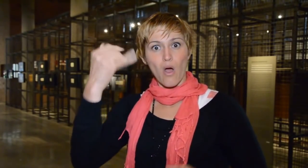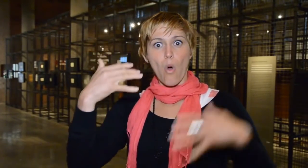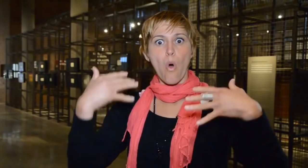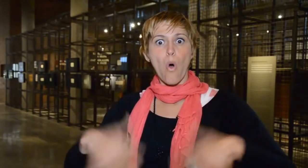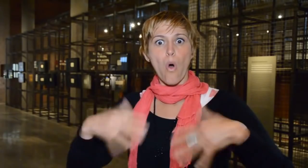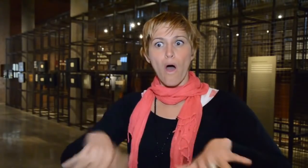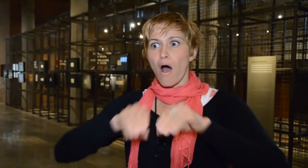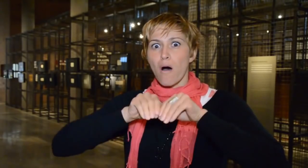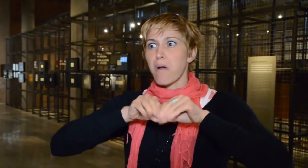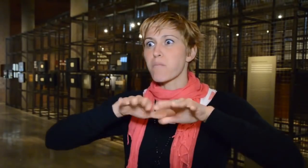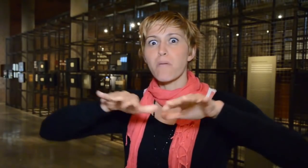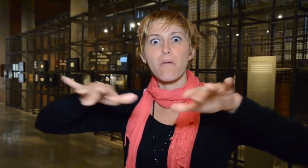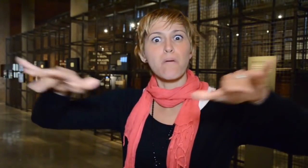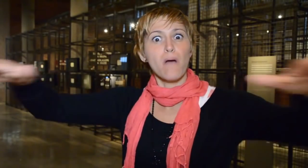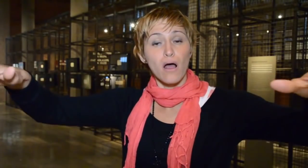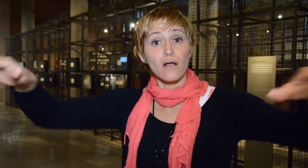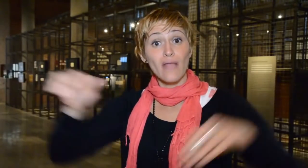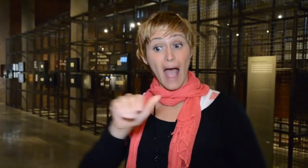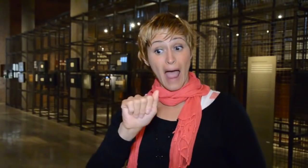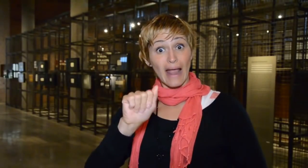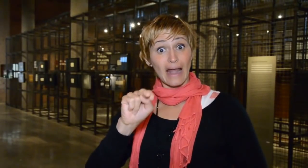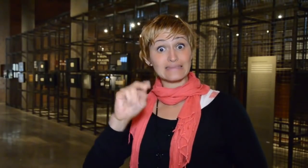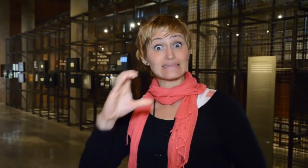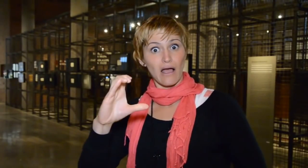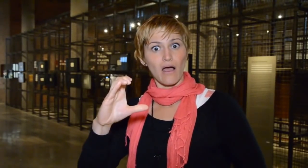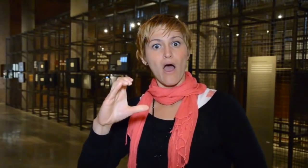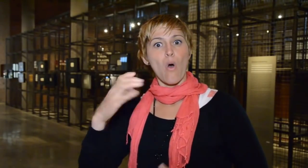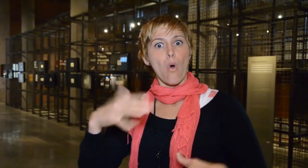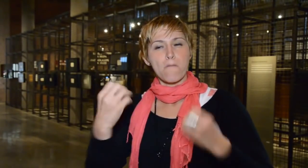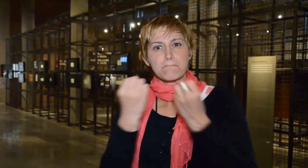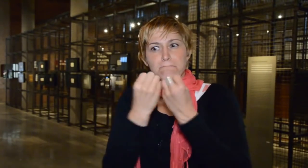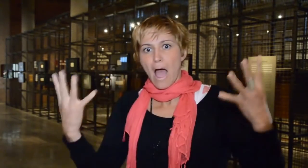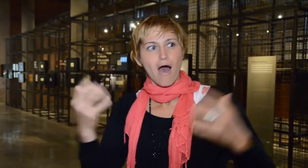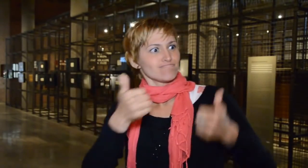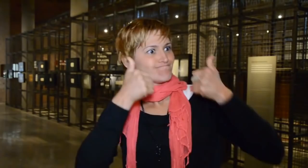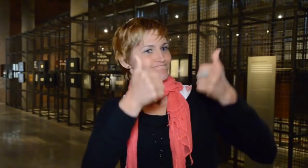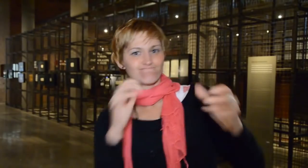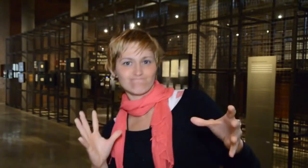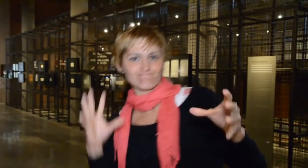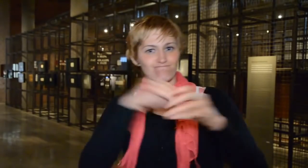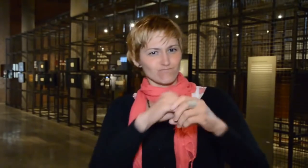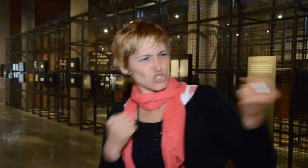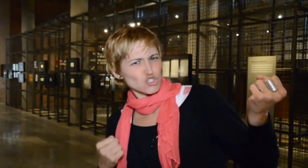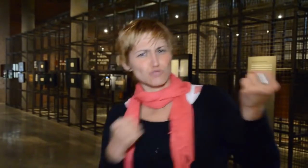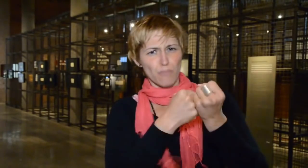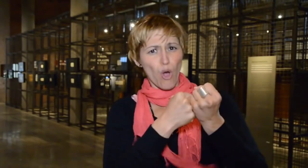This strategy backfire on the people as the NP took stricter control. In spite of this failed attempt, word of the strategy move spread across the country and many people thought it